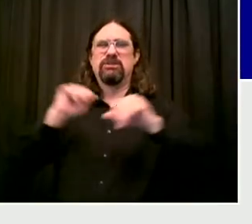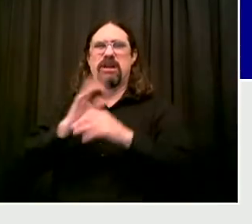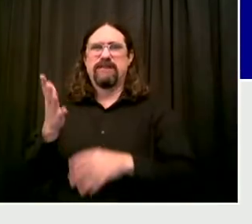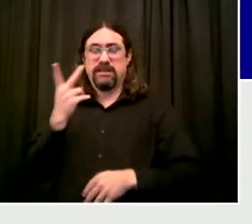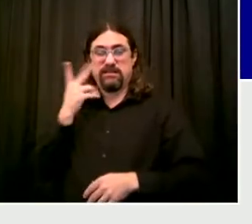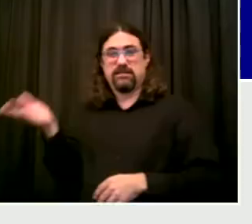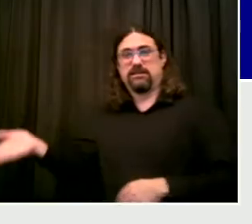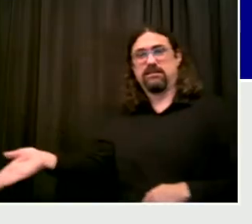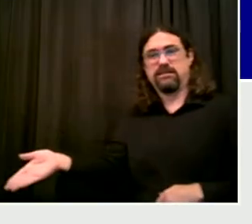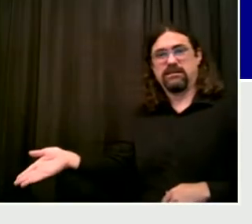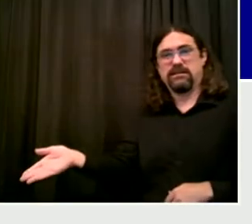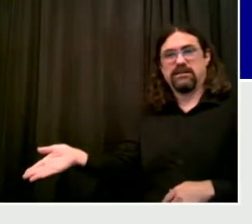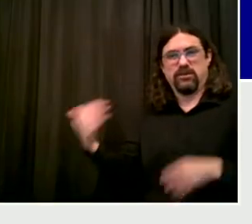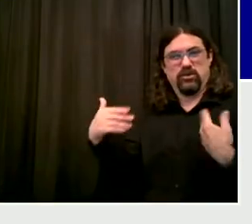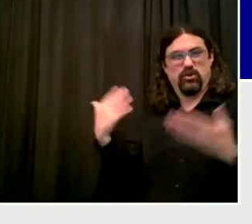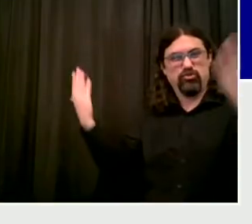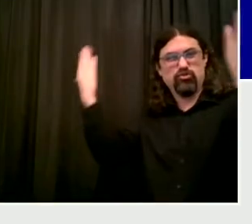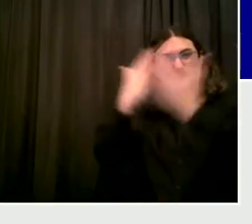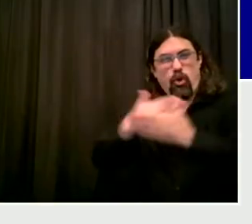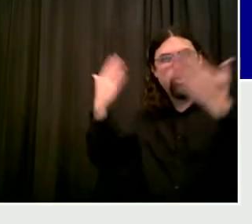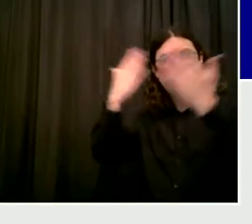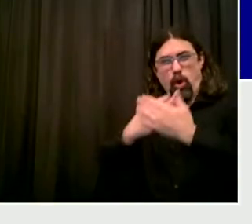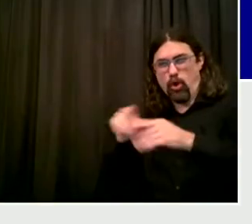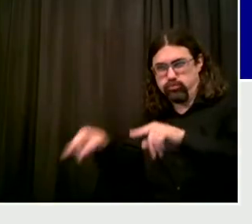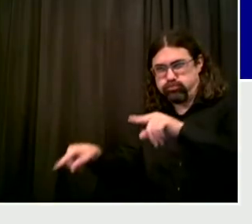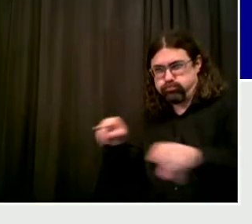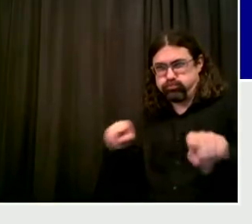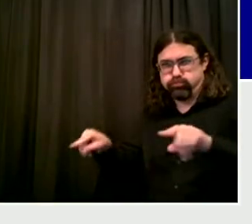DIRECTION AND WE DID SEE AN EXCESS TO SOME PARTICULAR